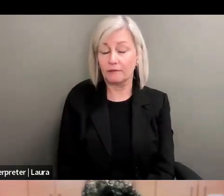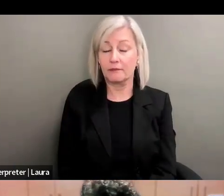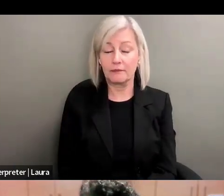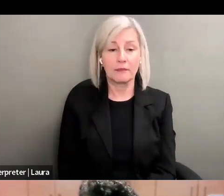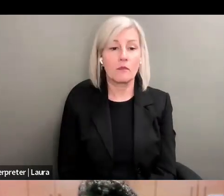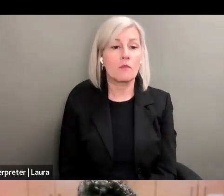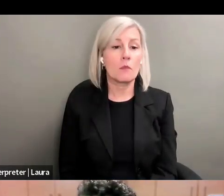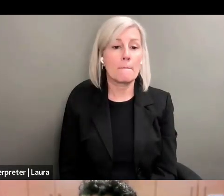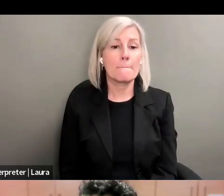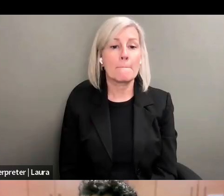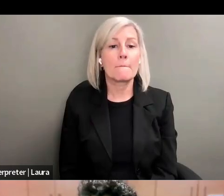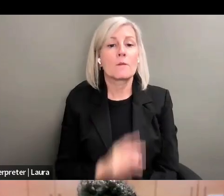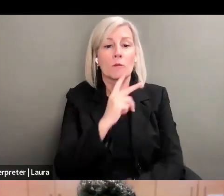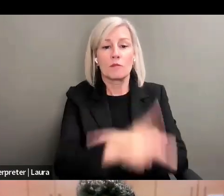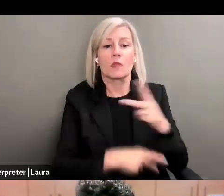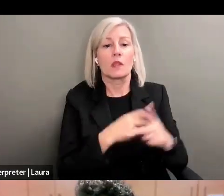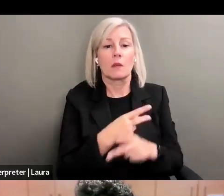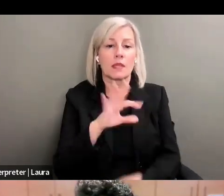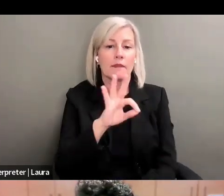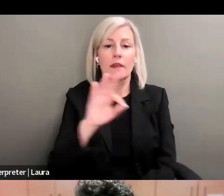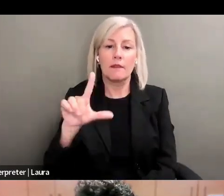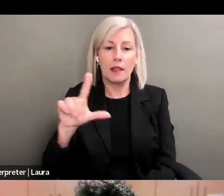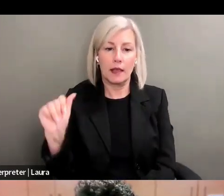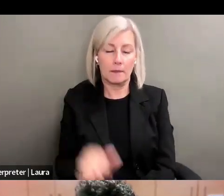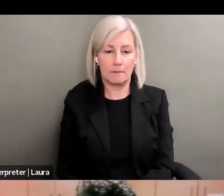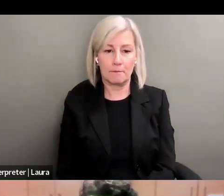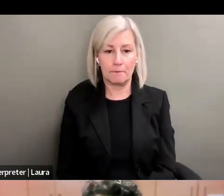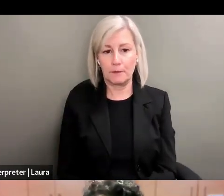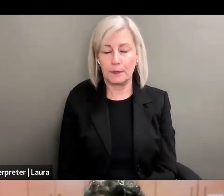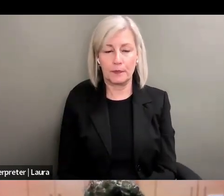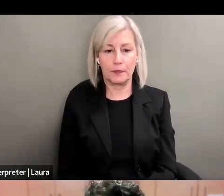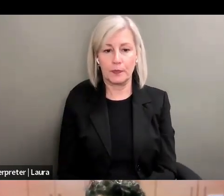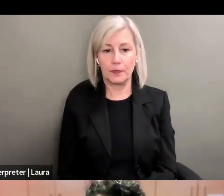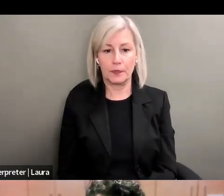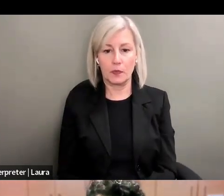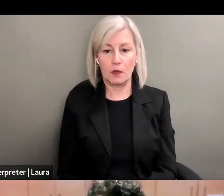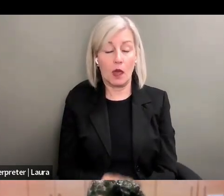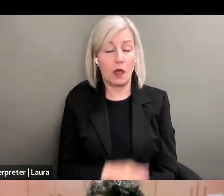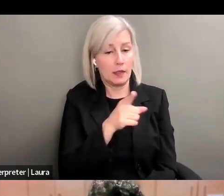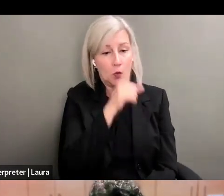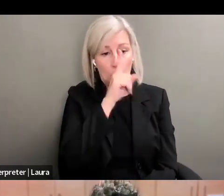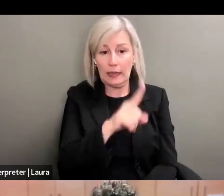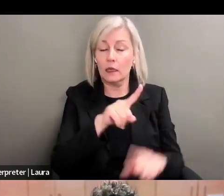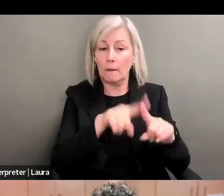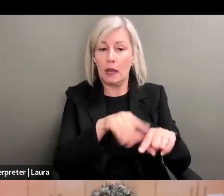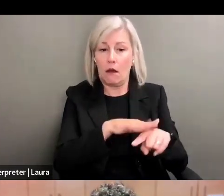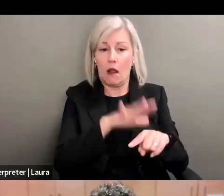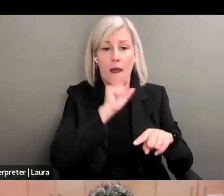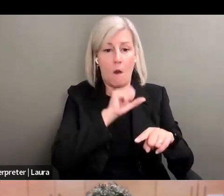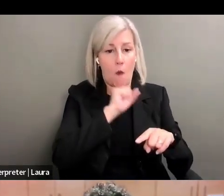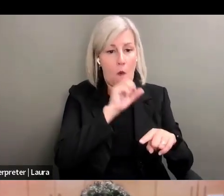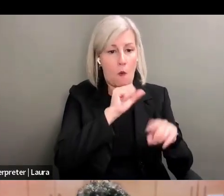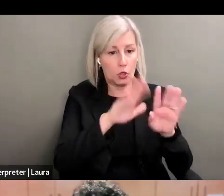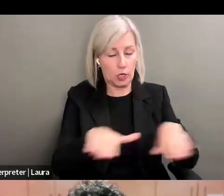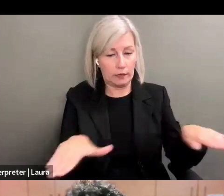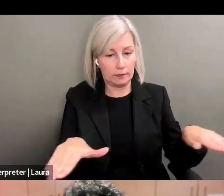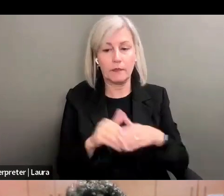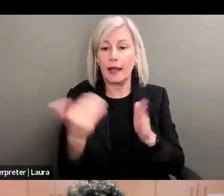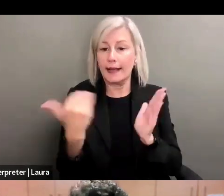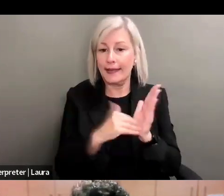So types of functional listening assessments. So these are largely dependent on the age of the child. Again, I've talked about how they can be